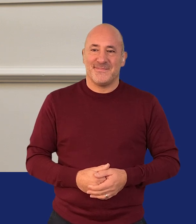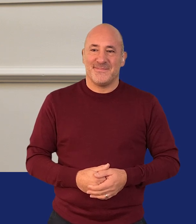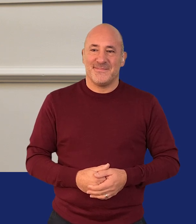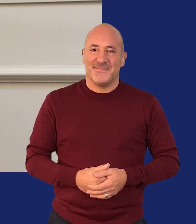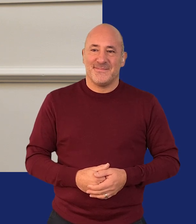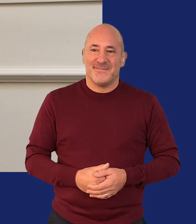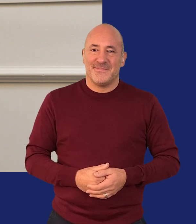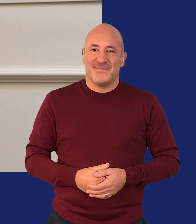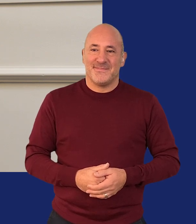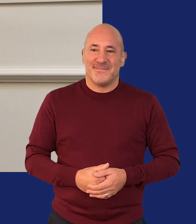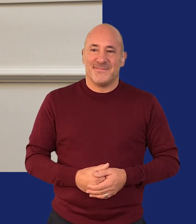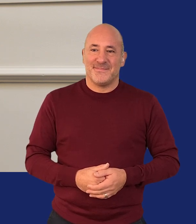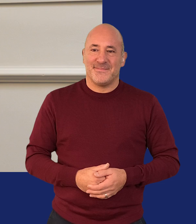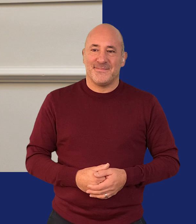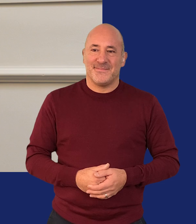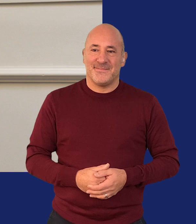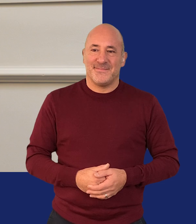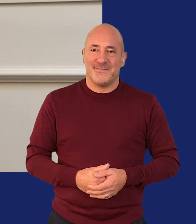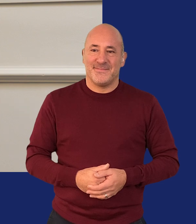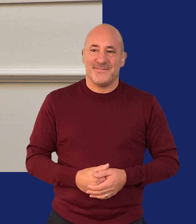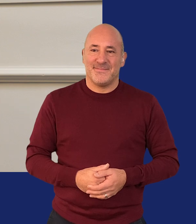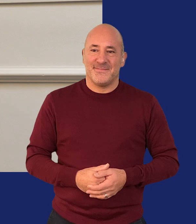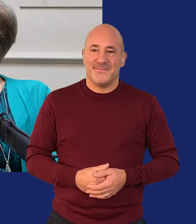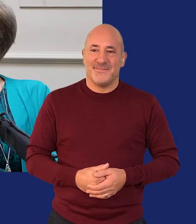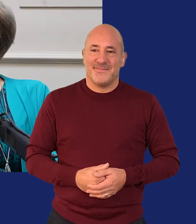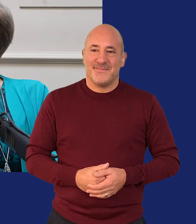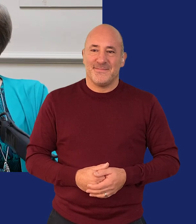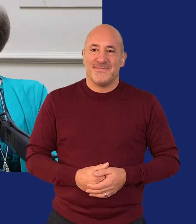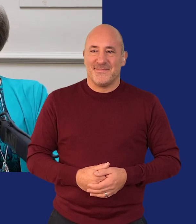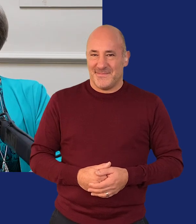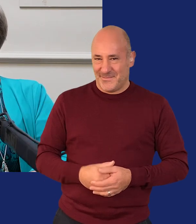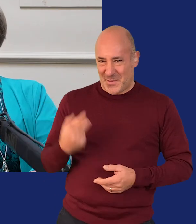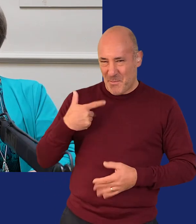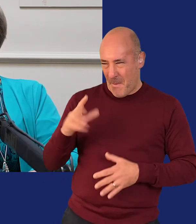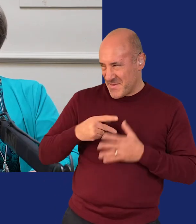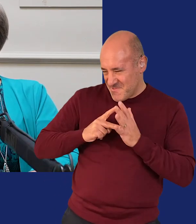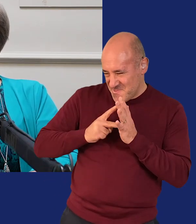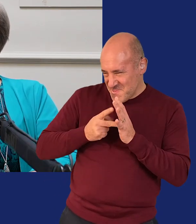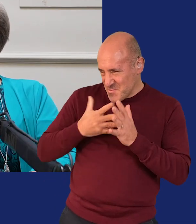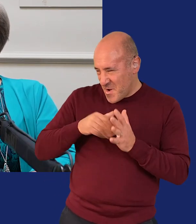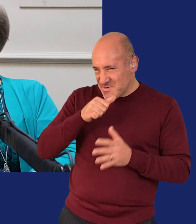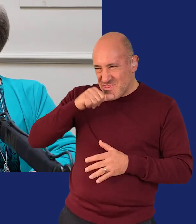something too. We tried to think of something really evil, didn't we? Yeah. It was something really personal.